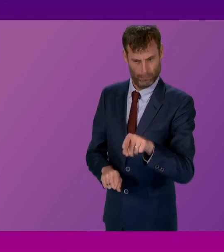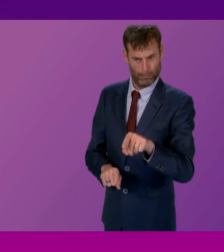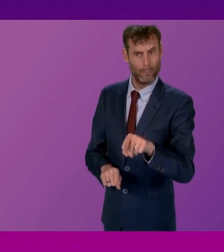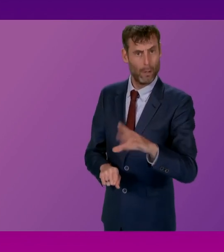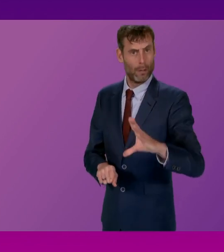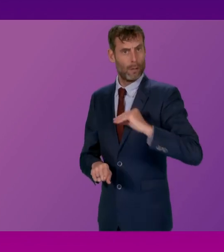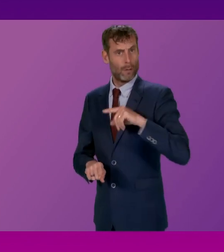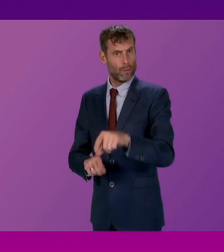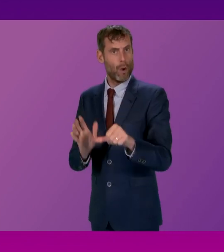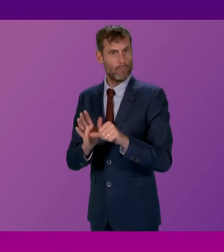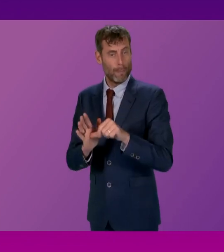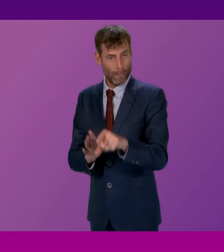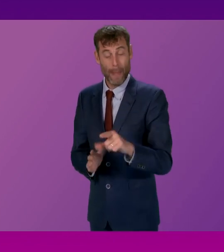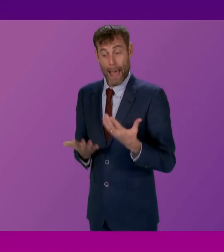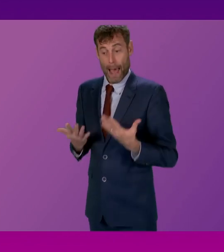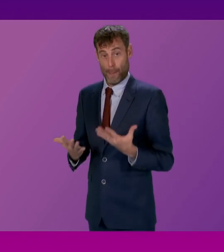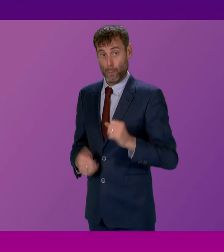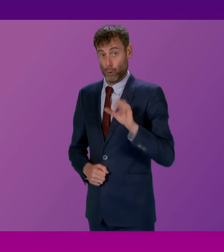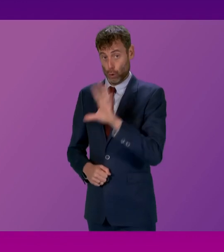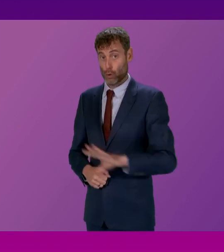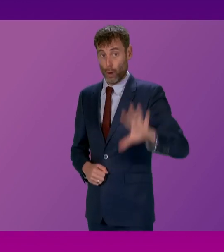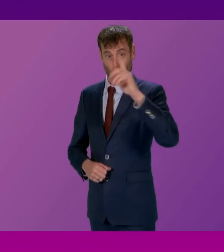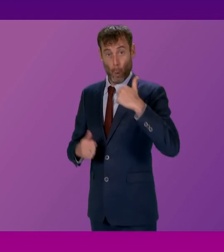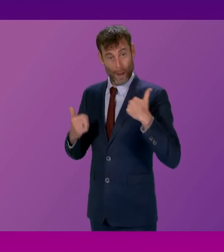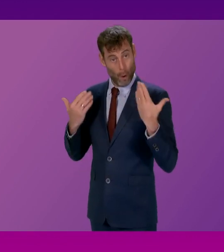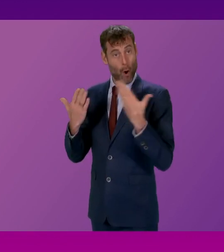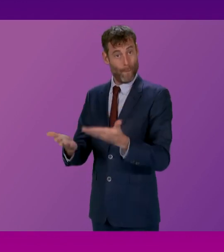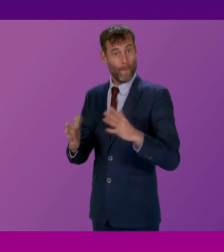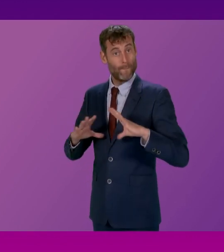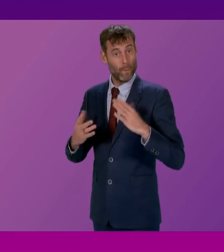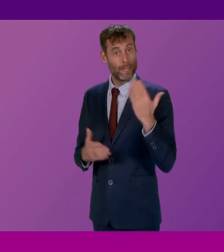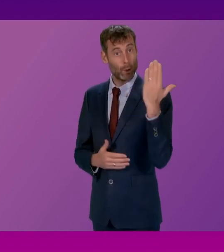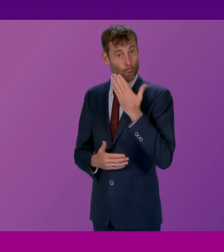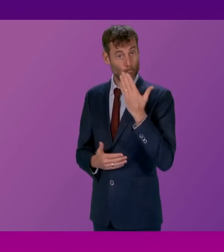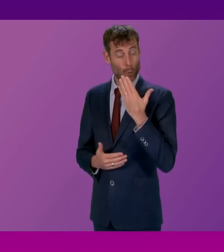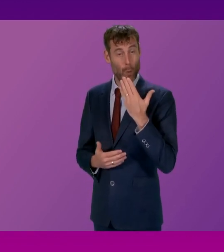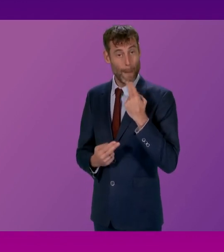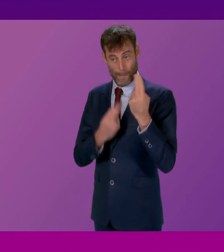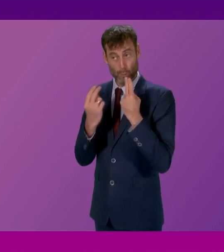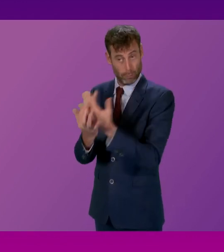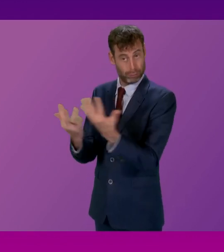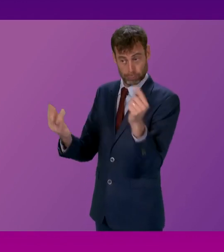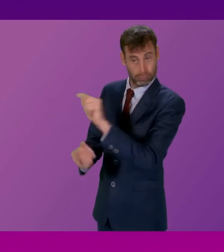We have a very generous free school meals offer and, as per my programme for government,